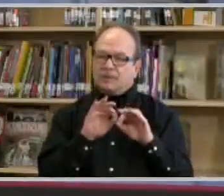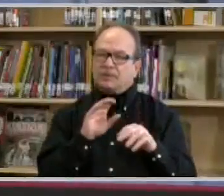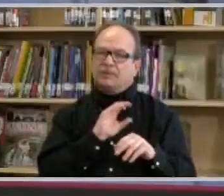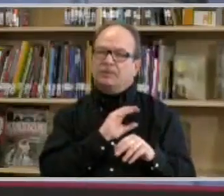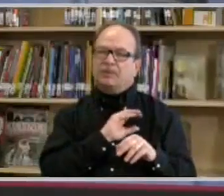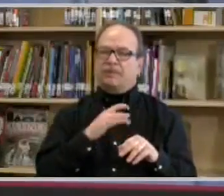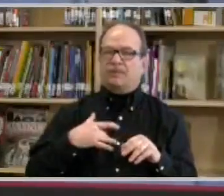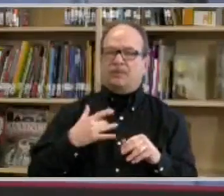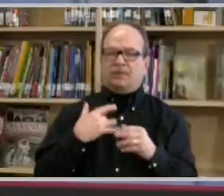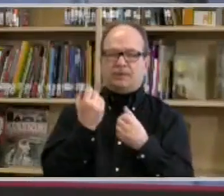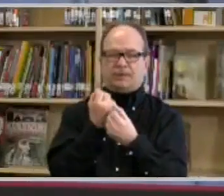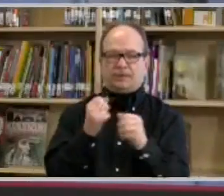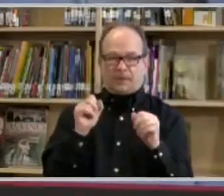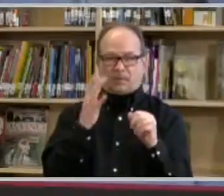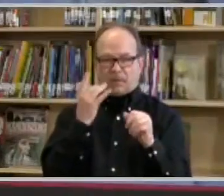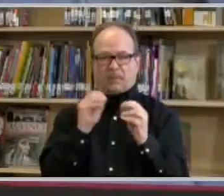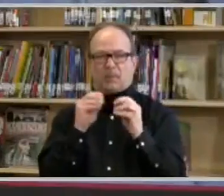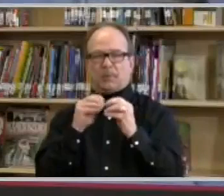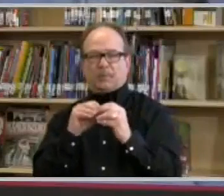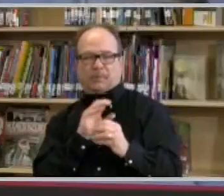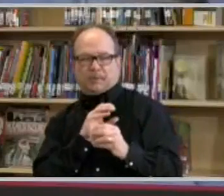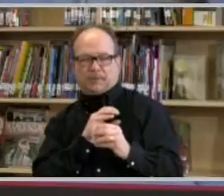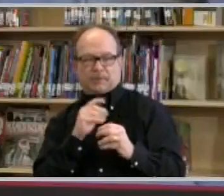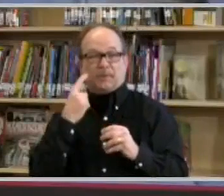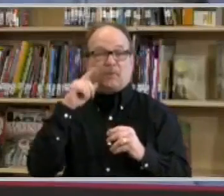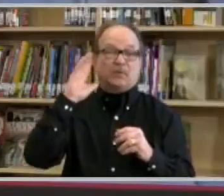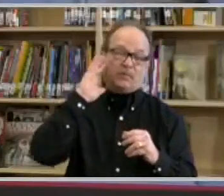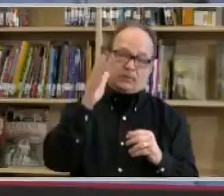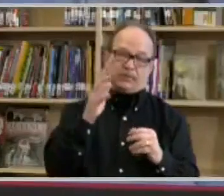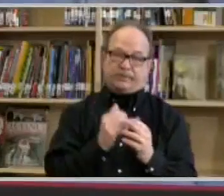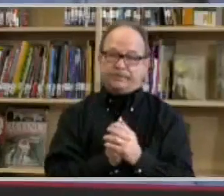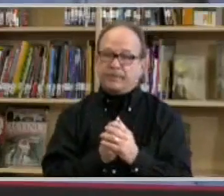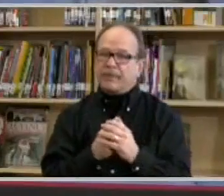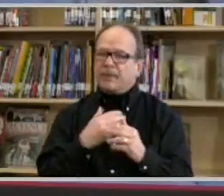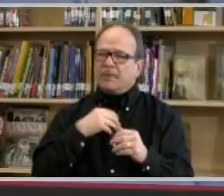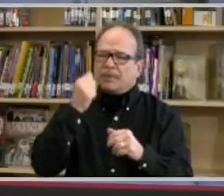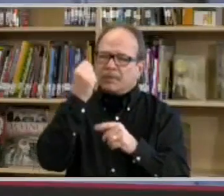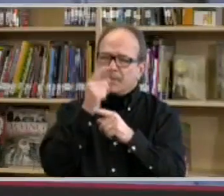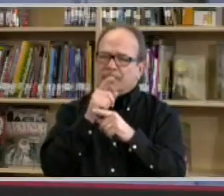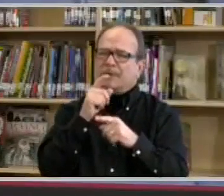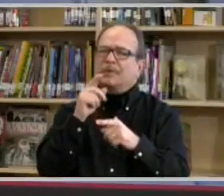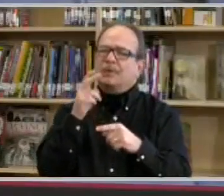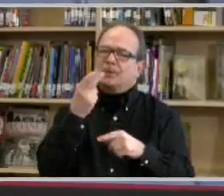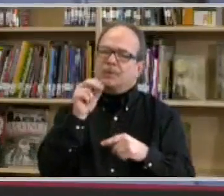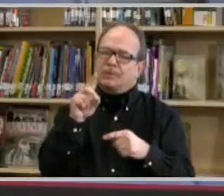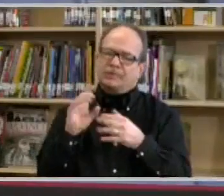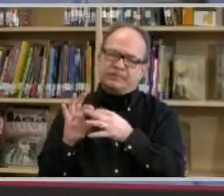PRESENCE WILL LET THEM KNOW THERE'S A SENSE OF SAFETY IN OUR COMMUNITIES AND THERE'S MORE OF